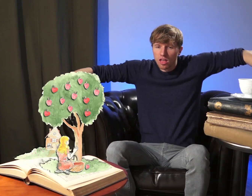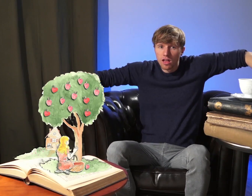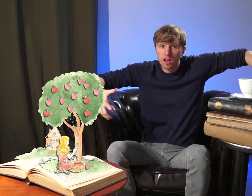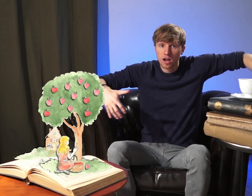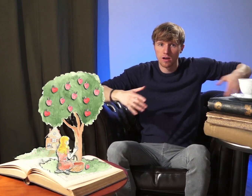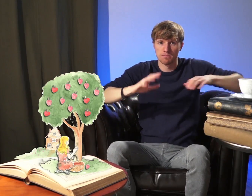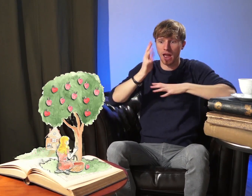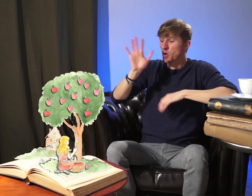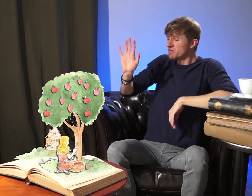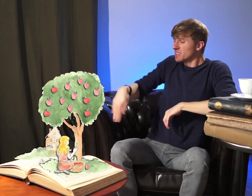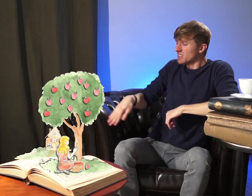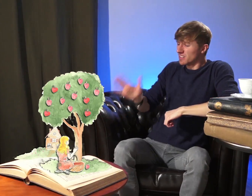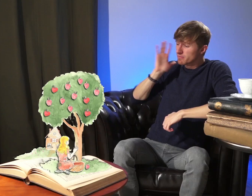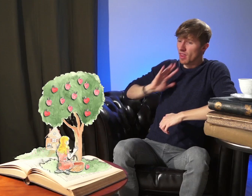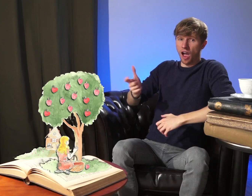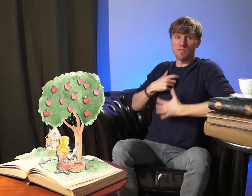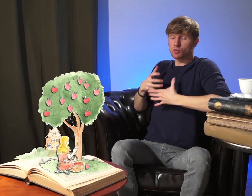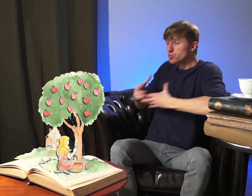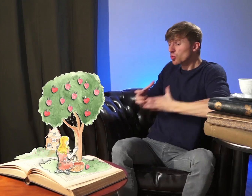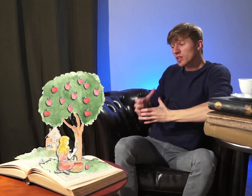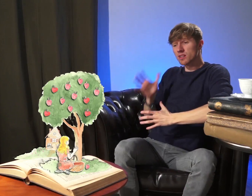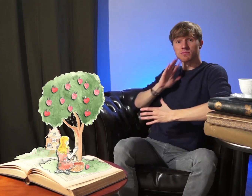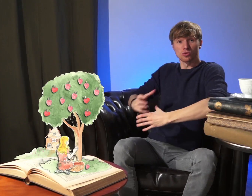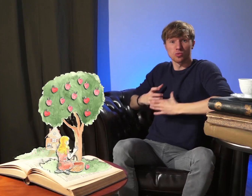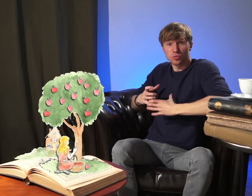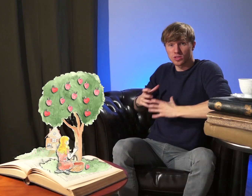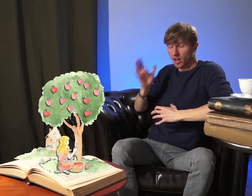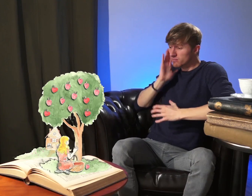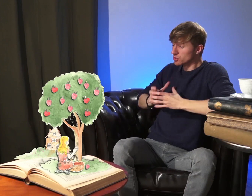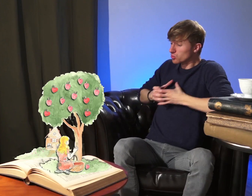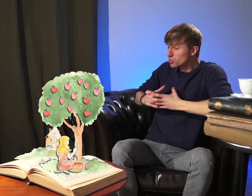The tree cried:"O shake me! Shake me!"